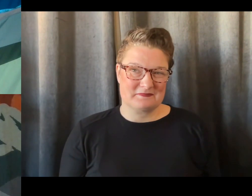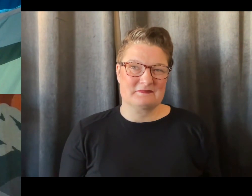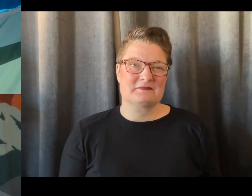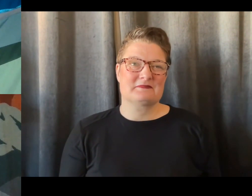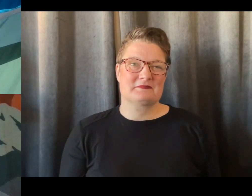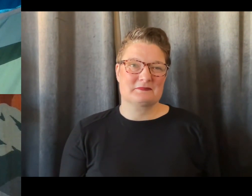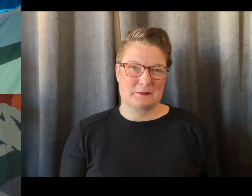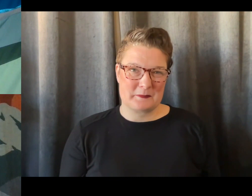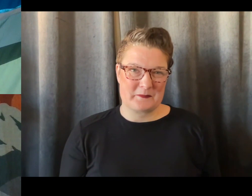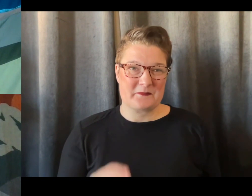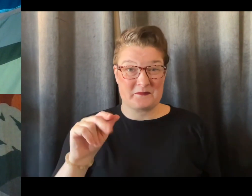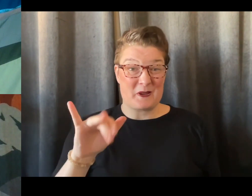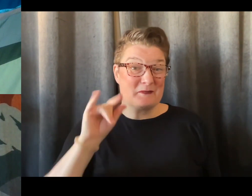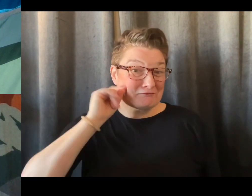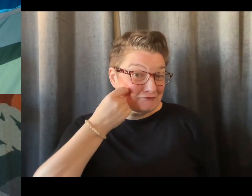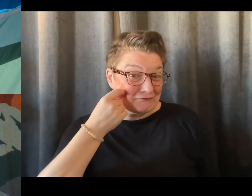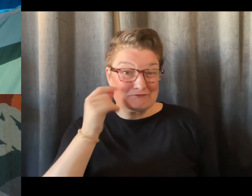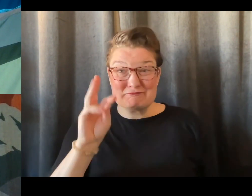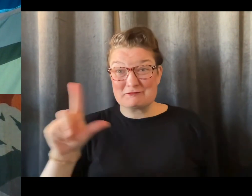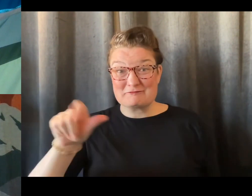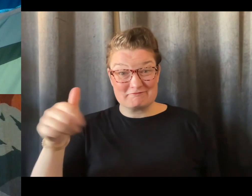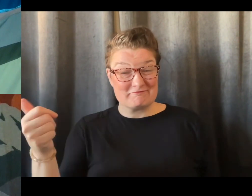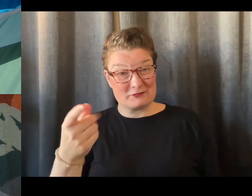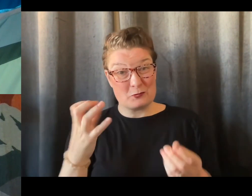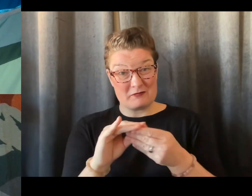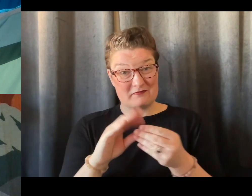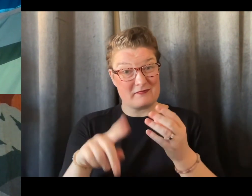Well, anything else about Av that we want to say before we